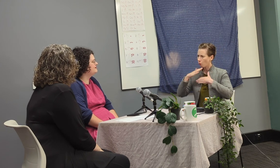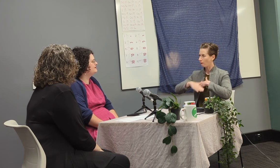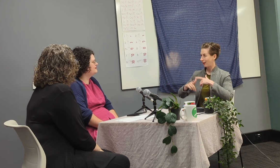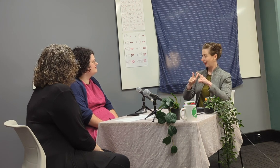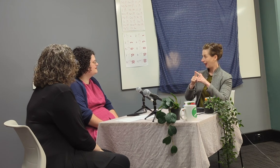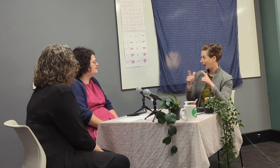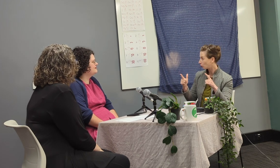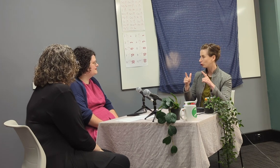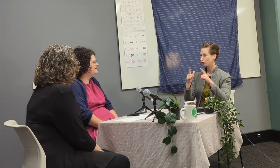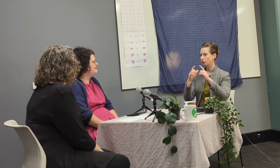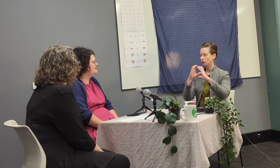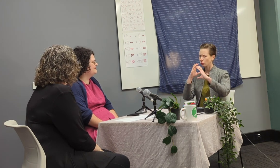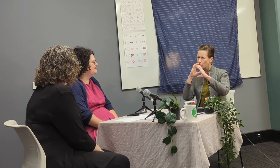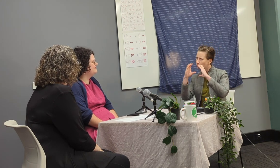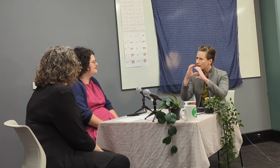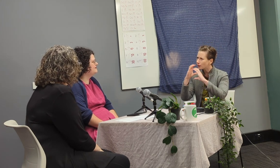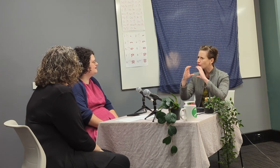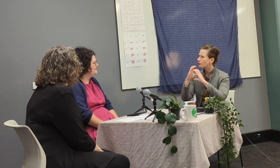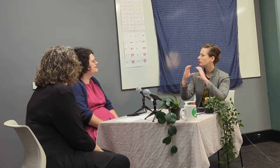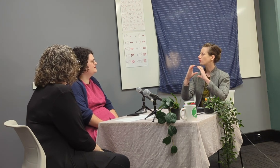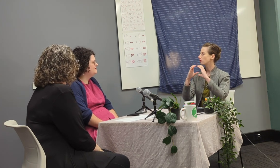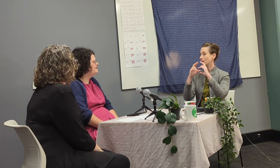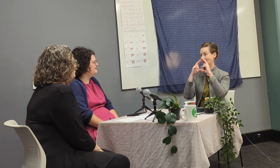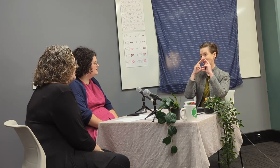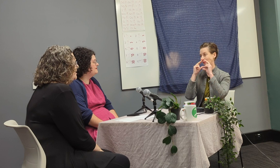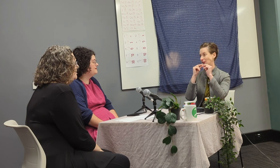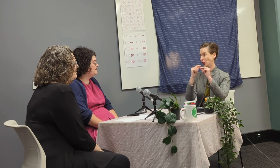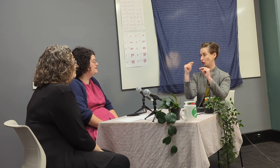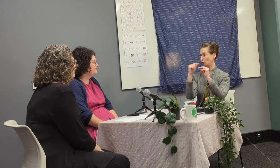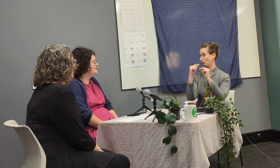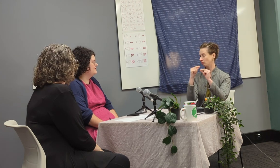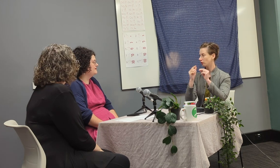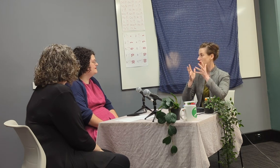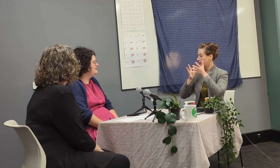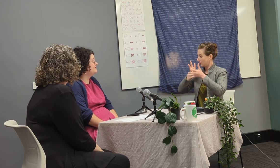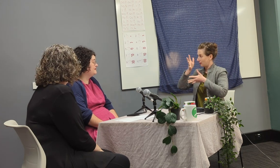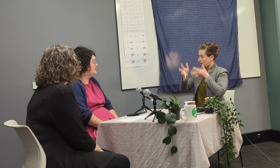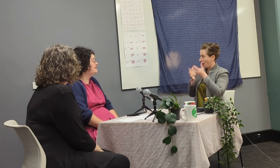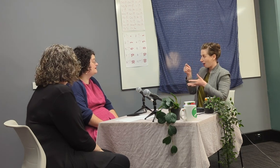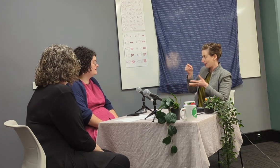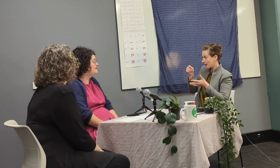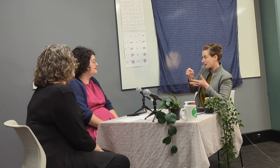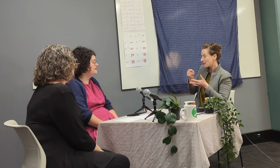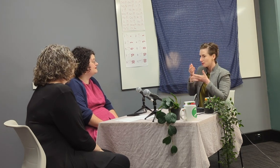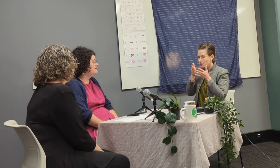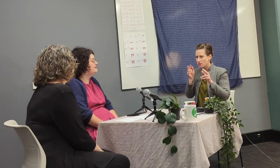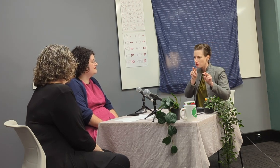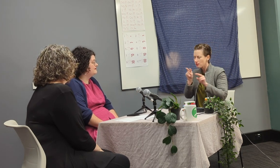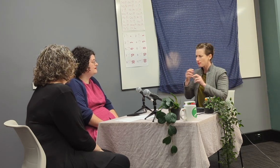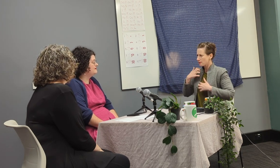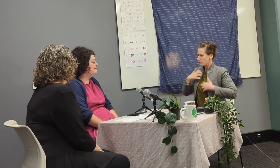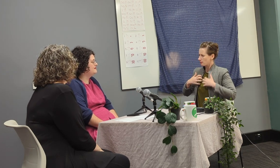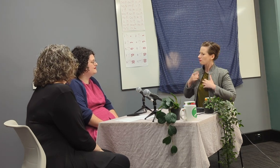I started to get interested in language, communication, speech, and sign.